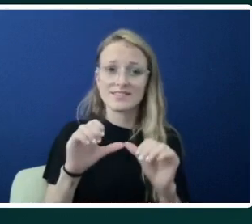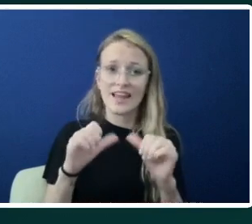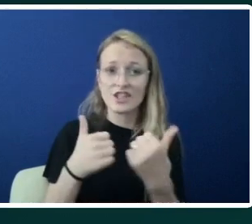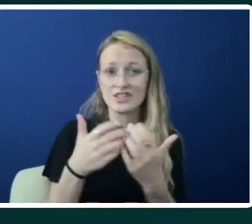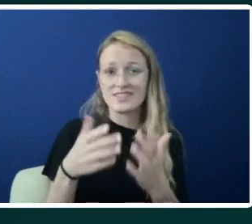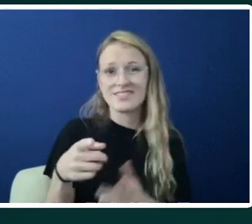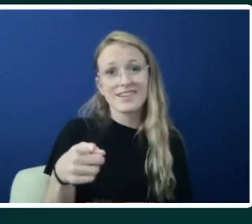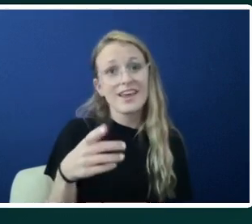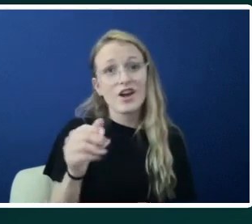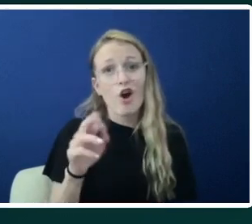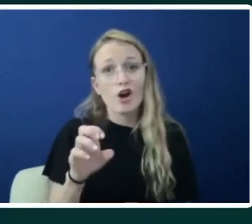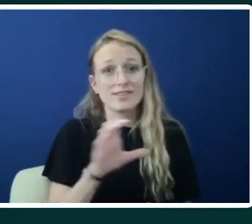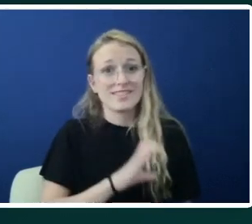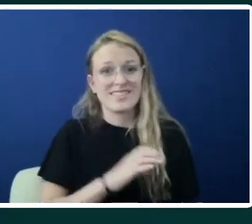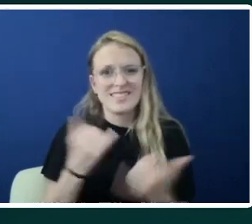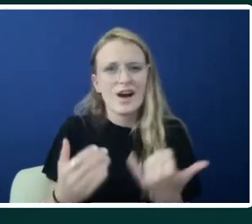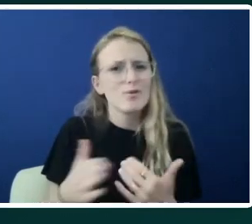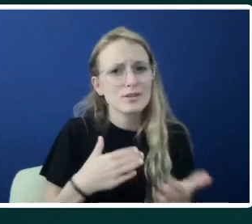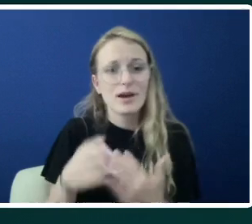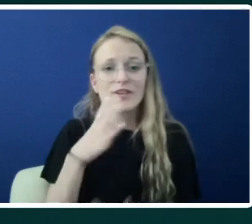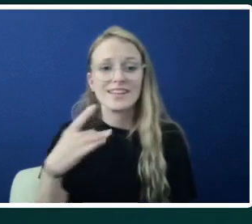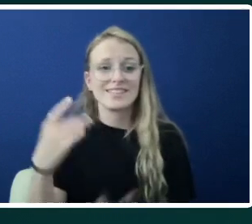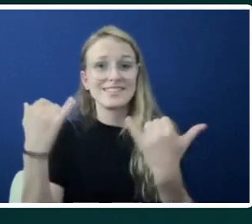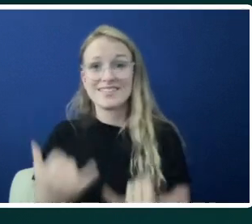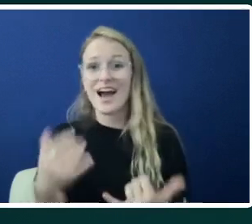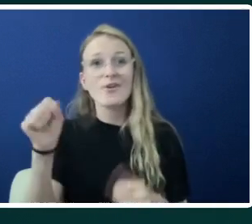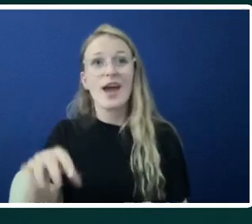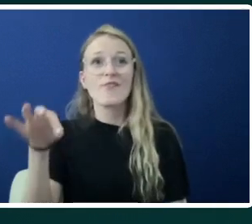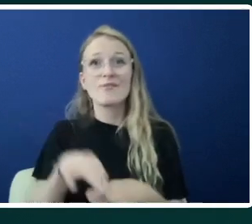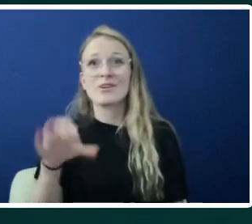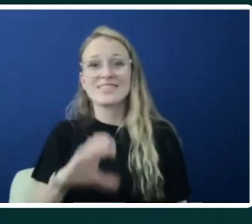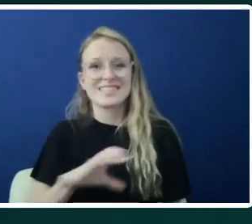about the same issues that we care about. They are curious, and they want our support to talk